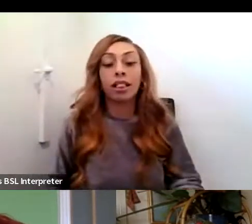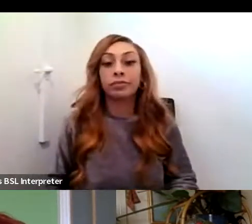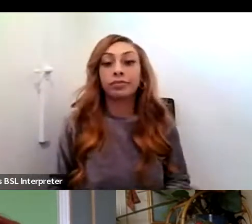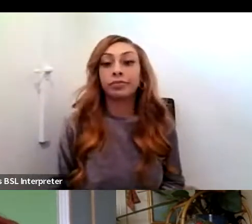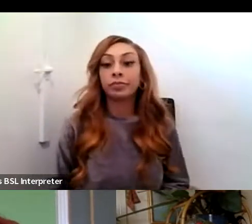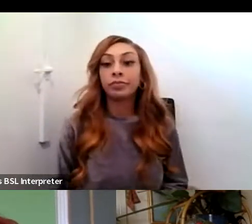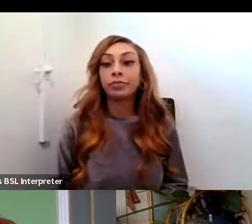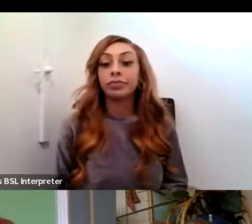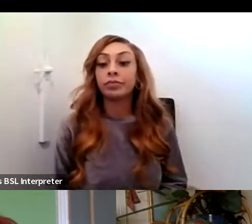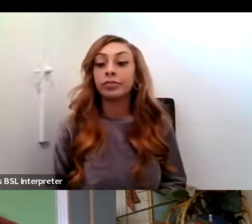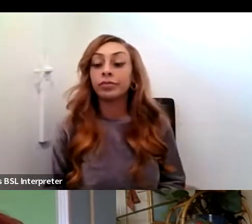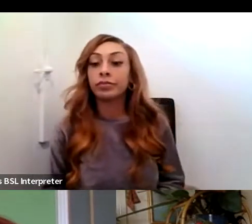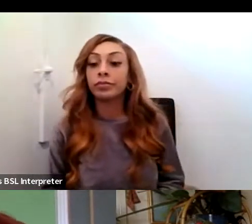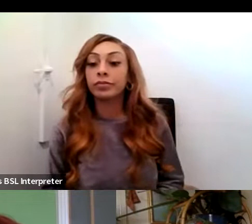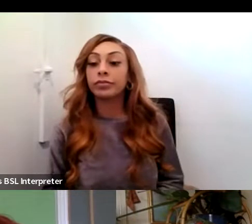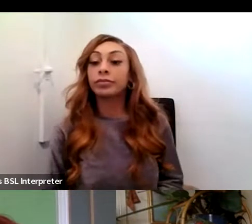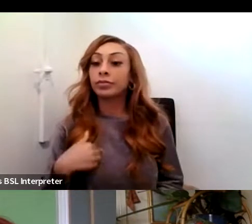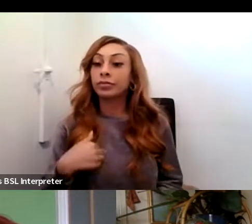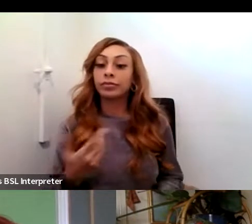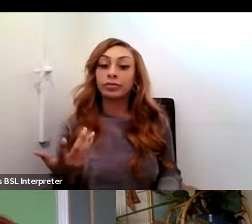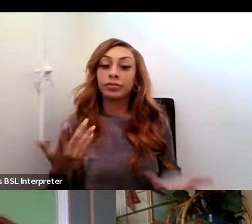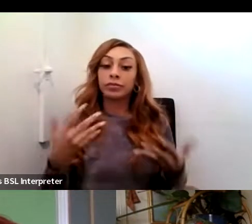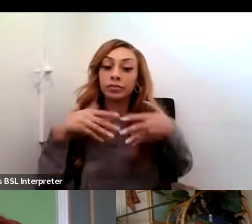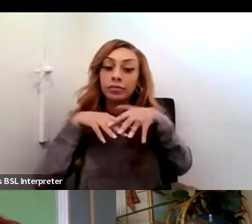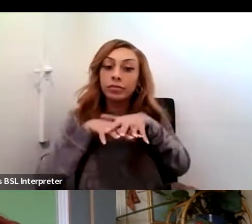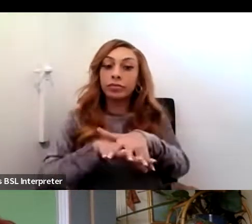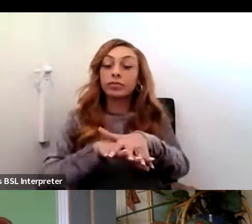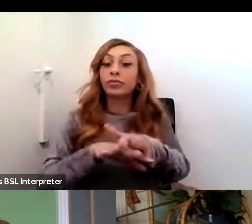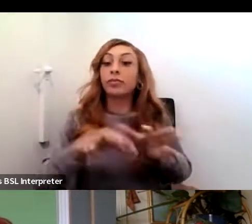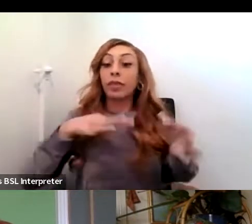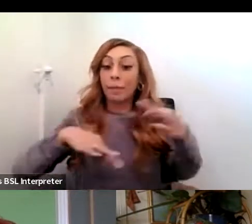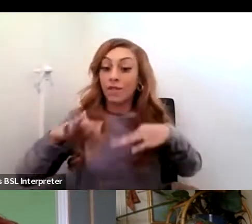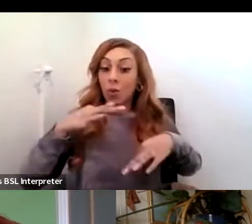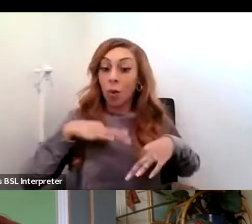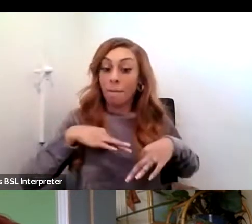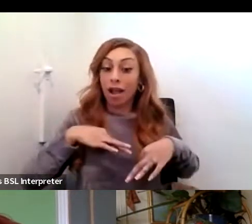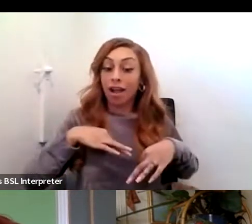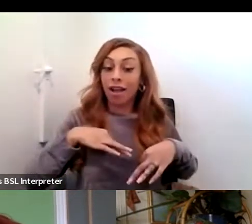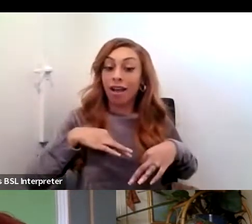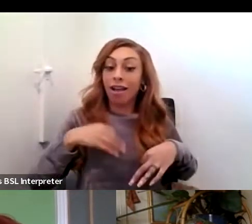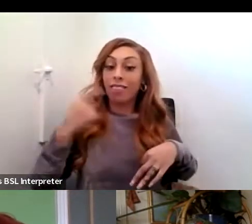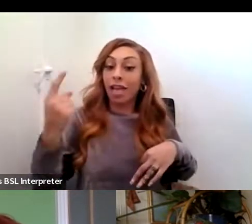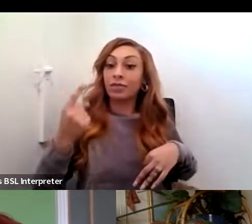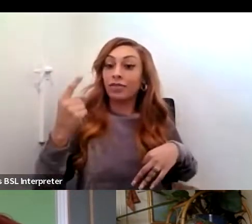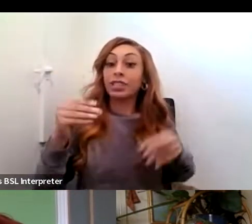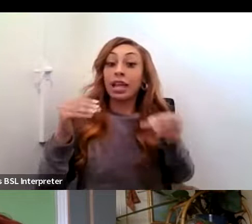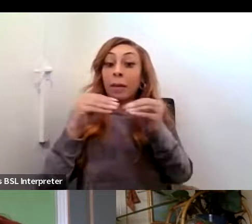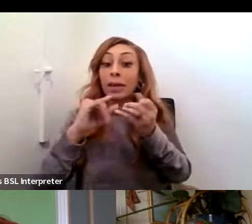so we incorporated a performer who has British Sign Language,